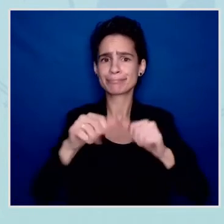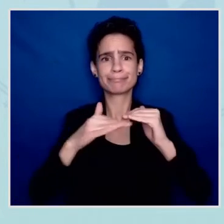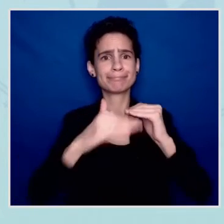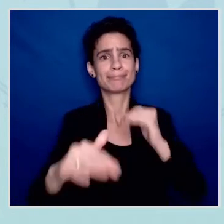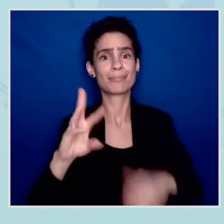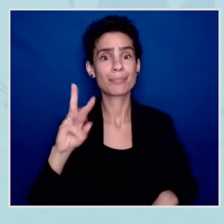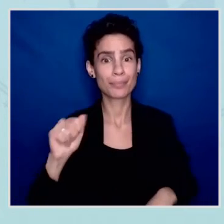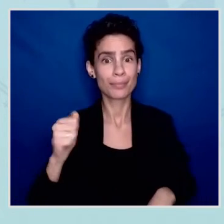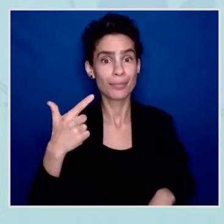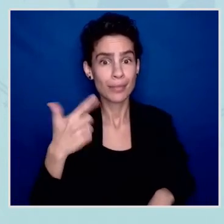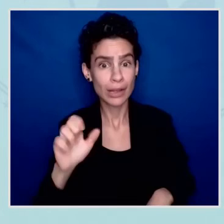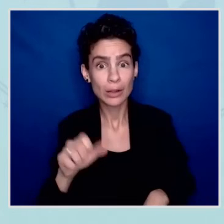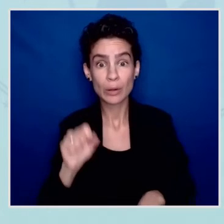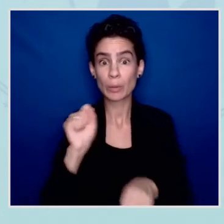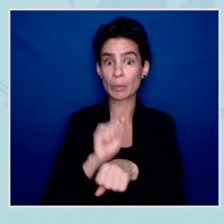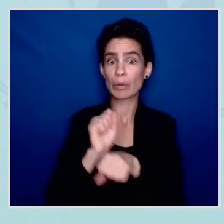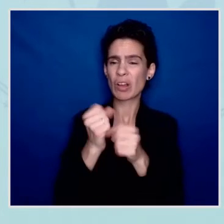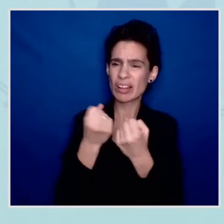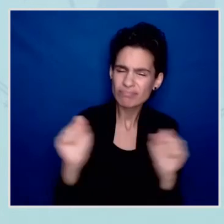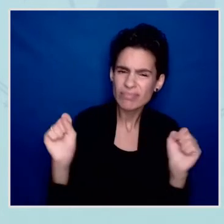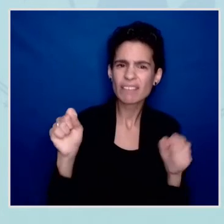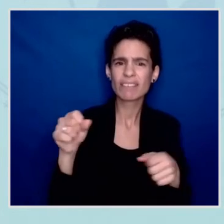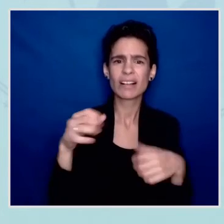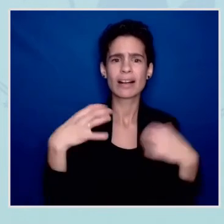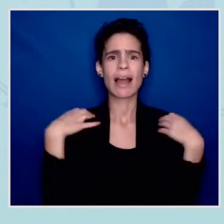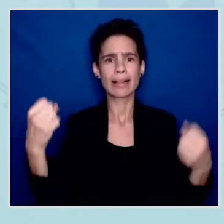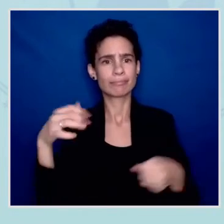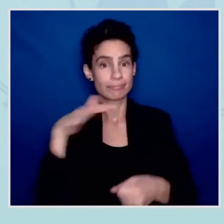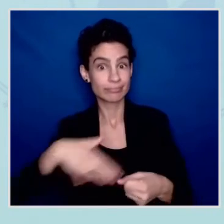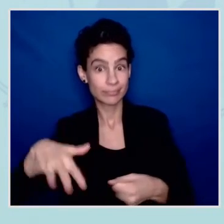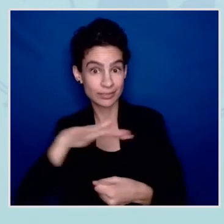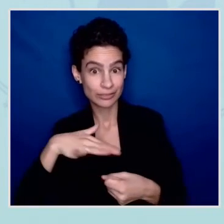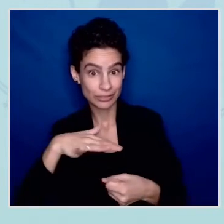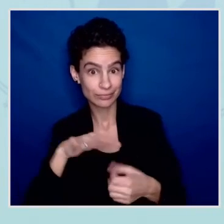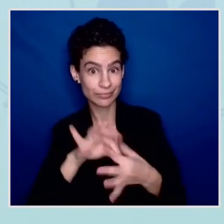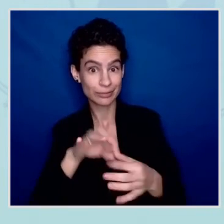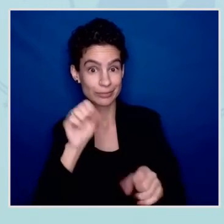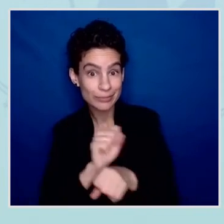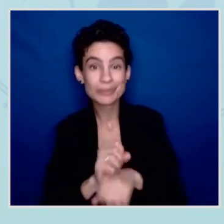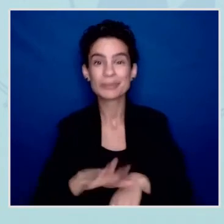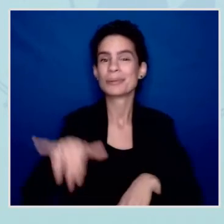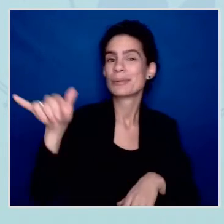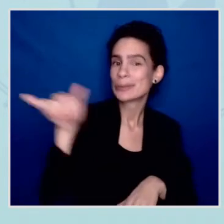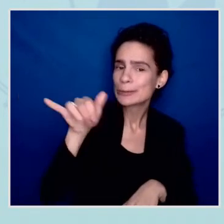AND EVERY WORKER, EVERYWHERE